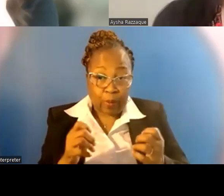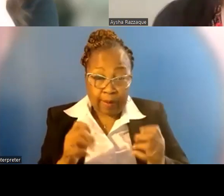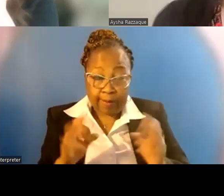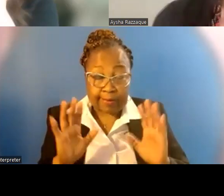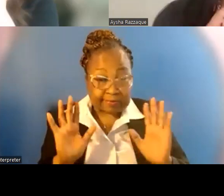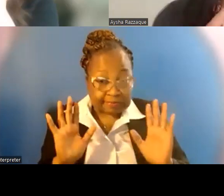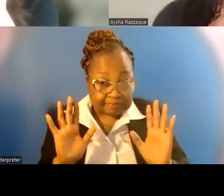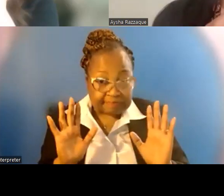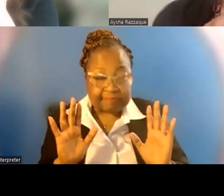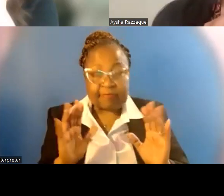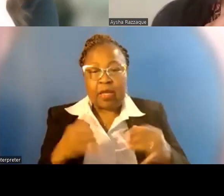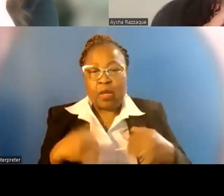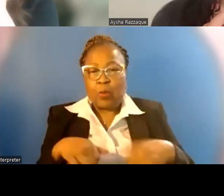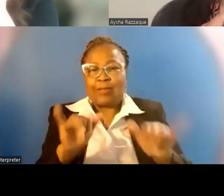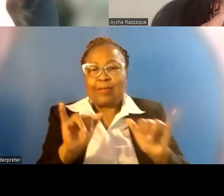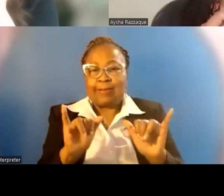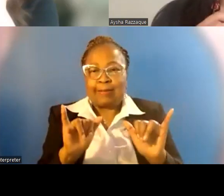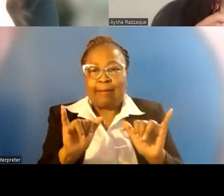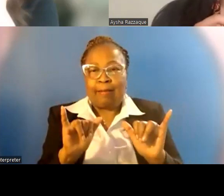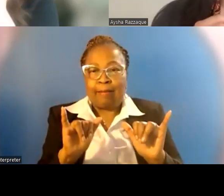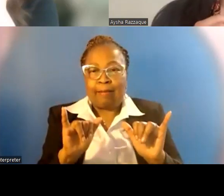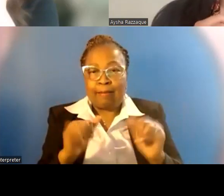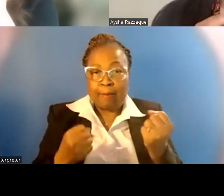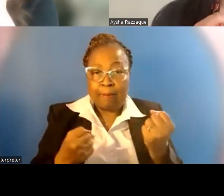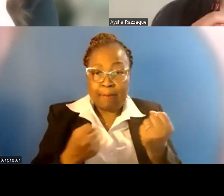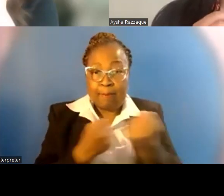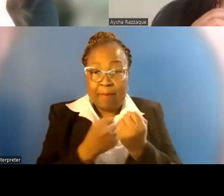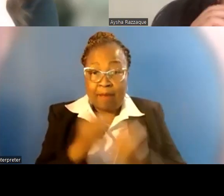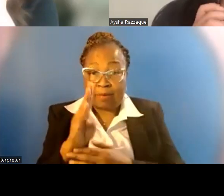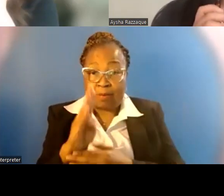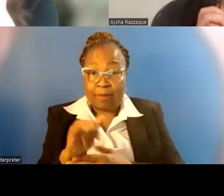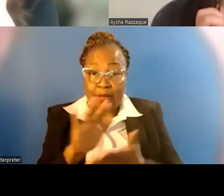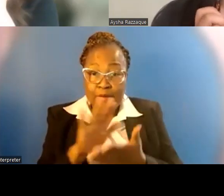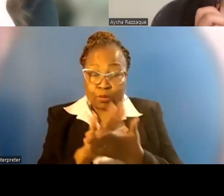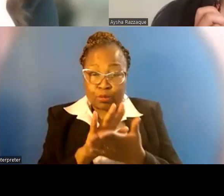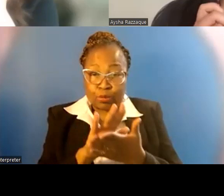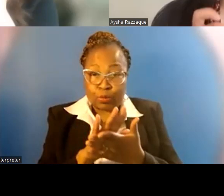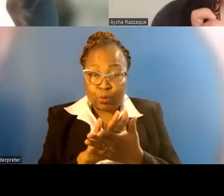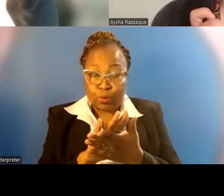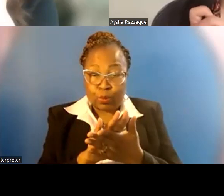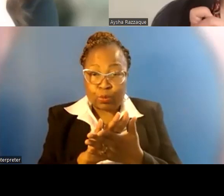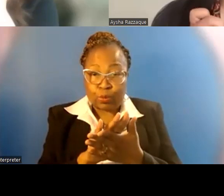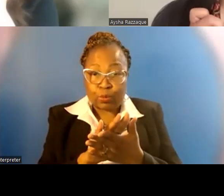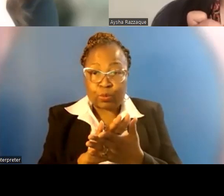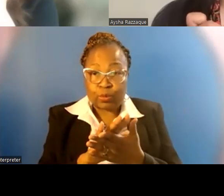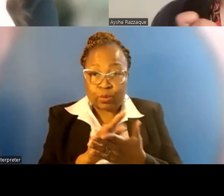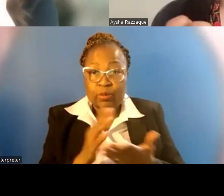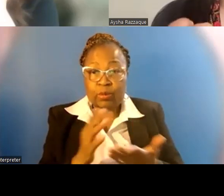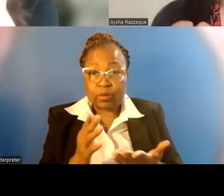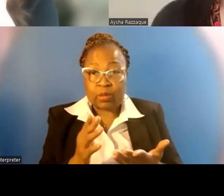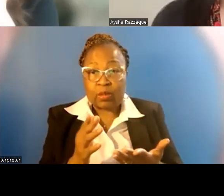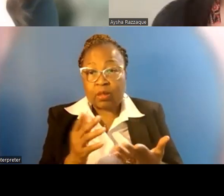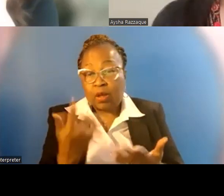we're still backed by our school's funding and we get space in the union.